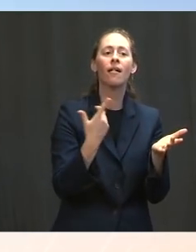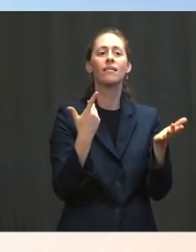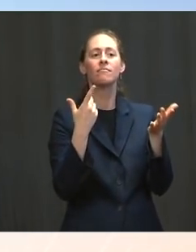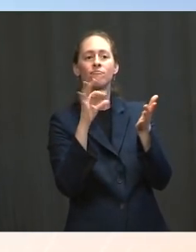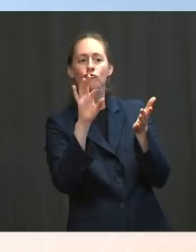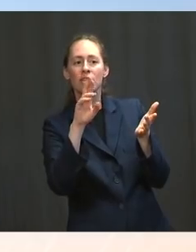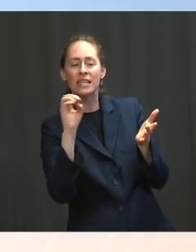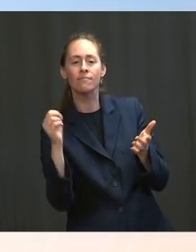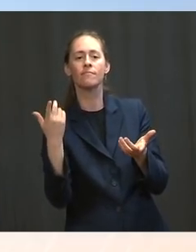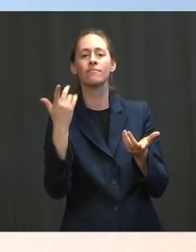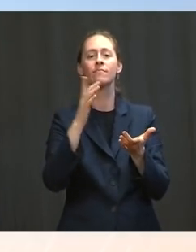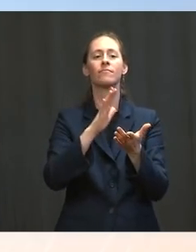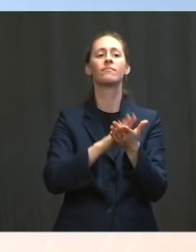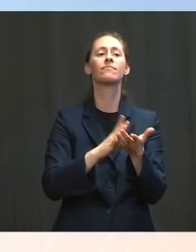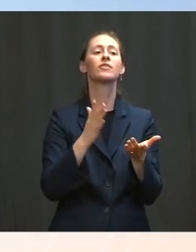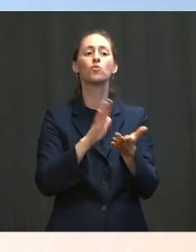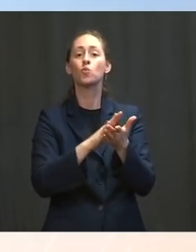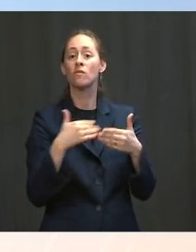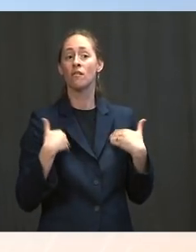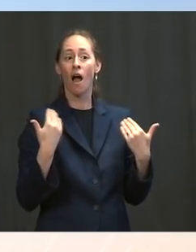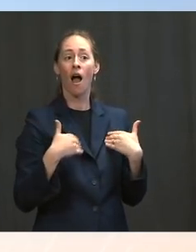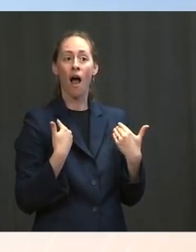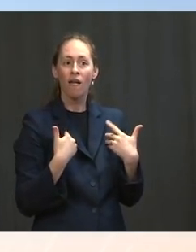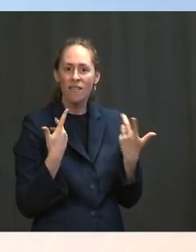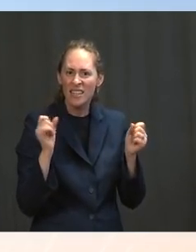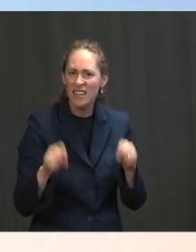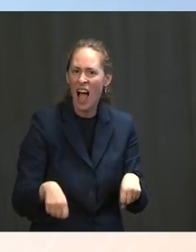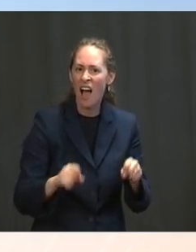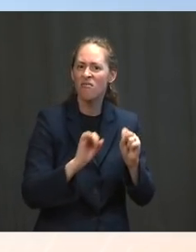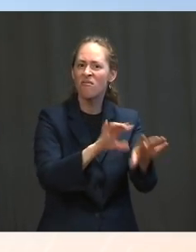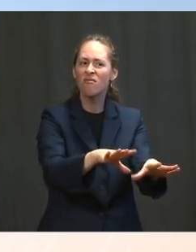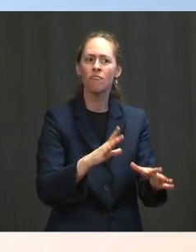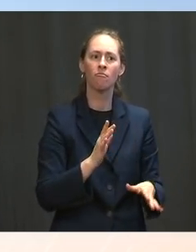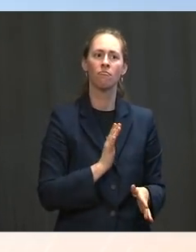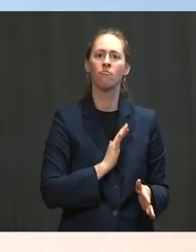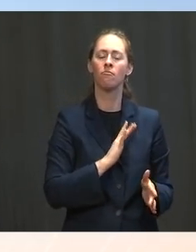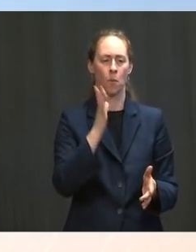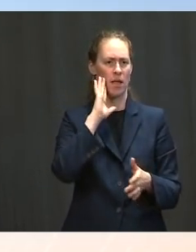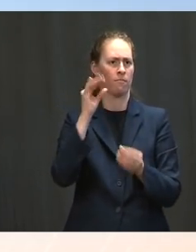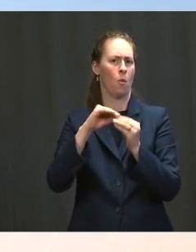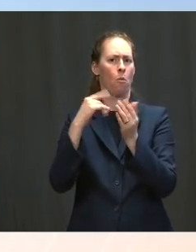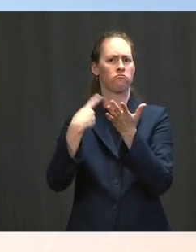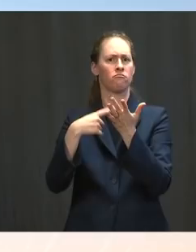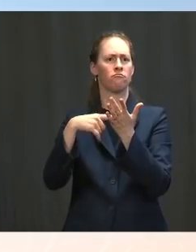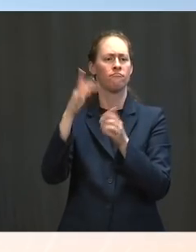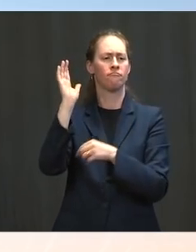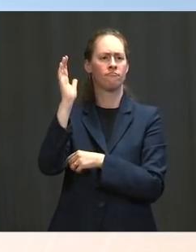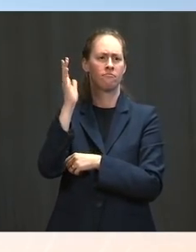should be able to support. And that's the case he'll make tomorrow. So he did -- last week, he did the bipartisan infrastructure deal